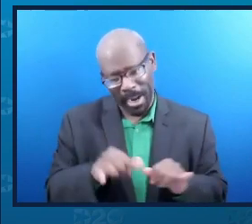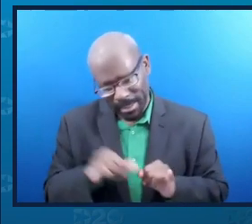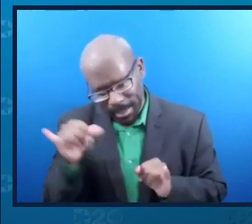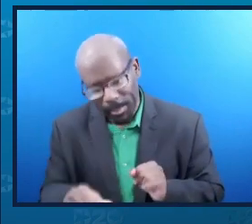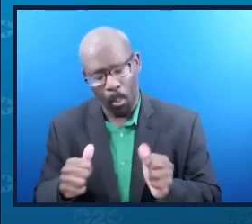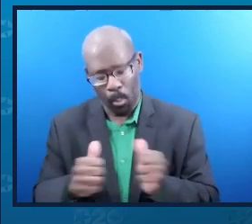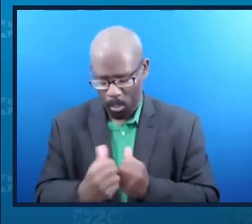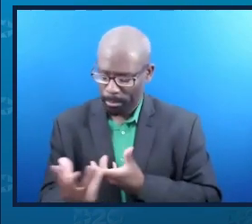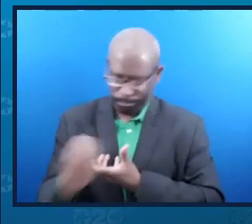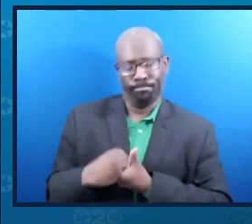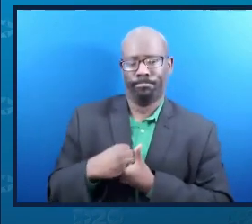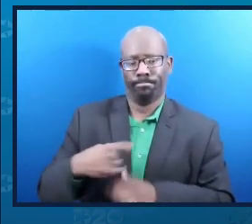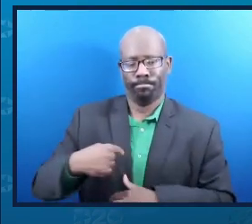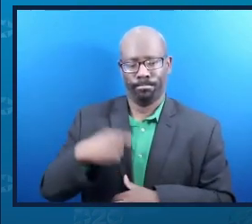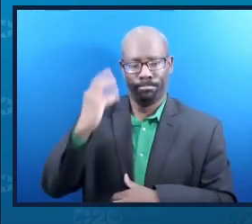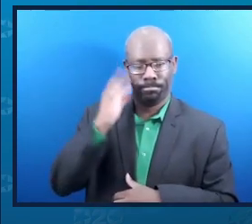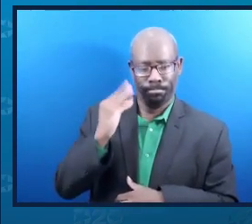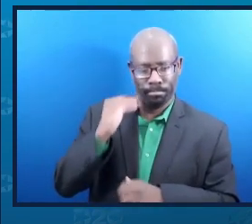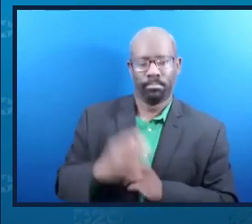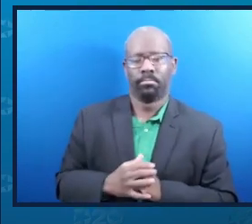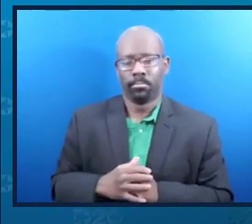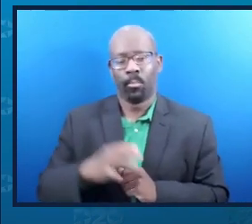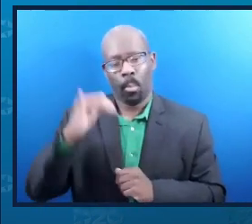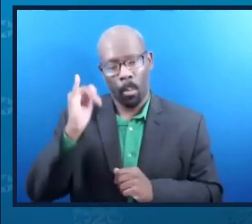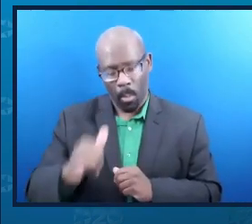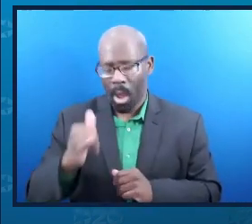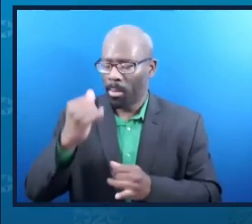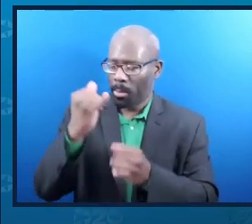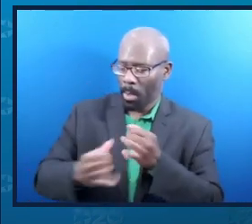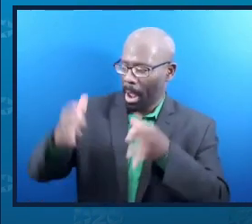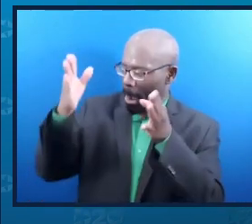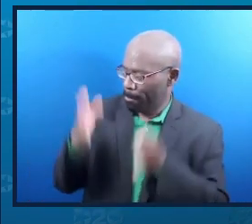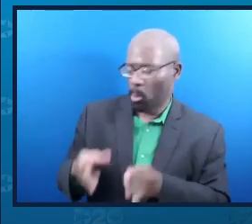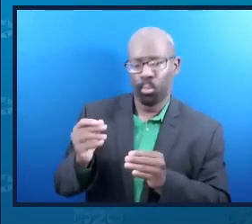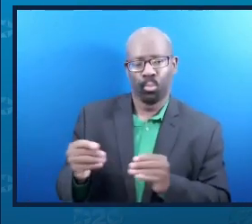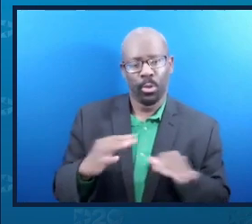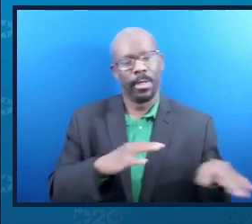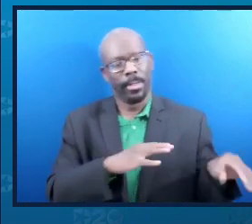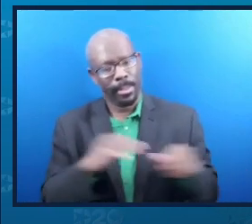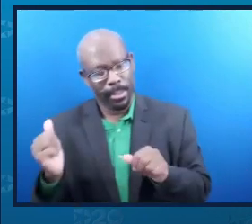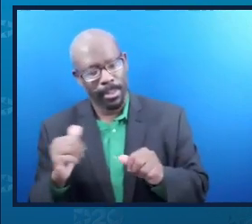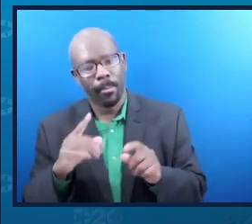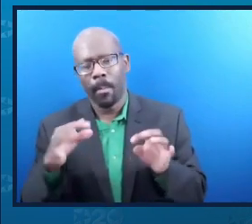EXPERIENCE TO MAKE US A BETTER COUNTRY.